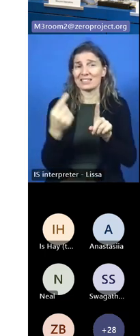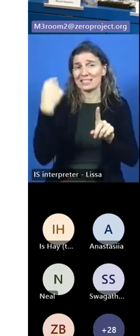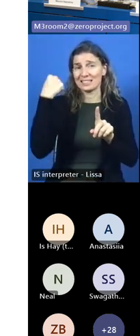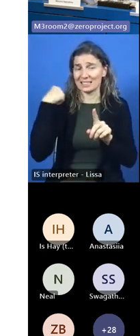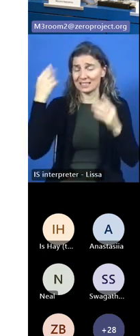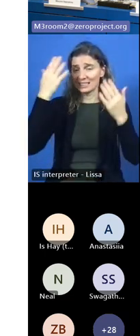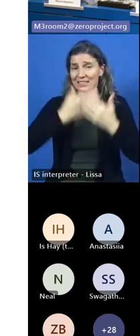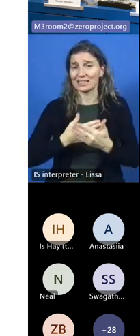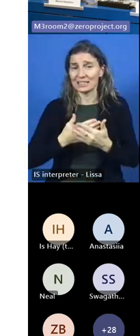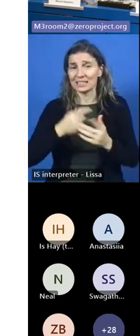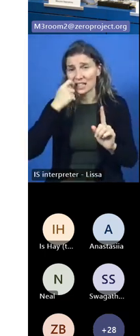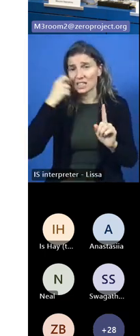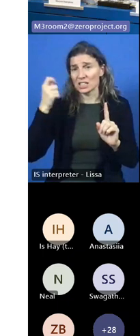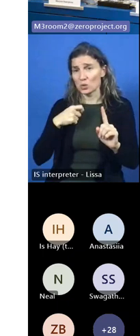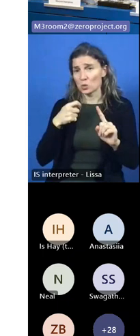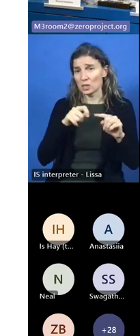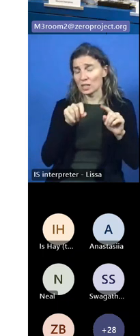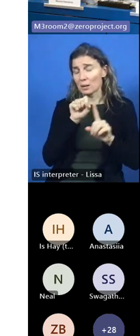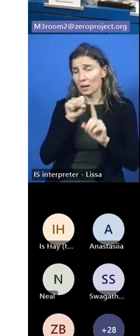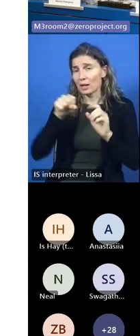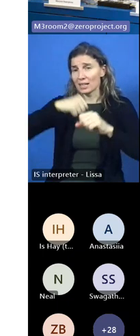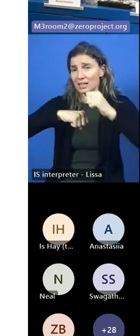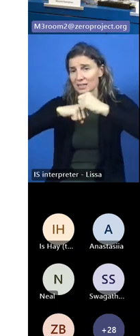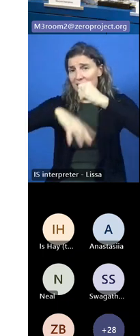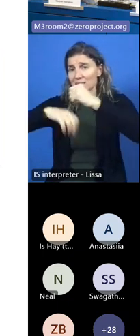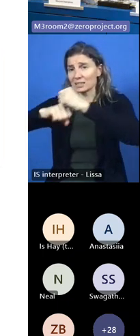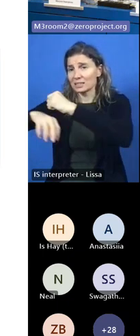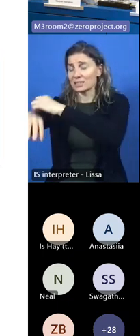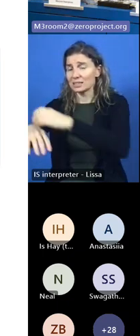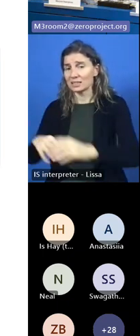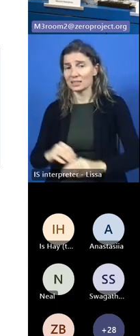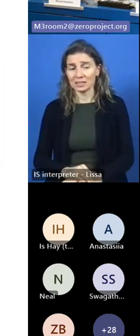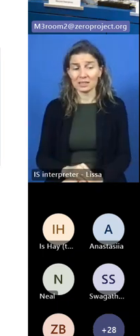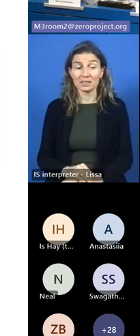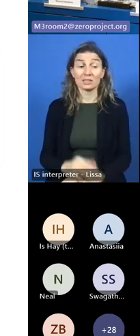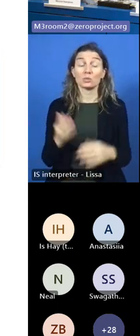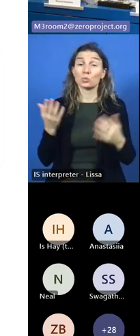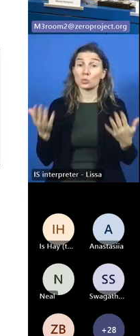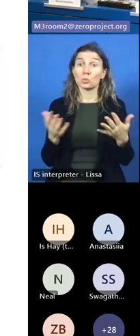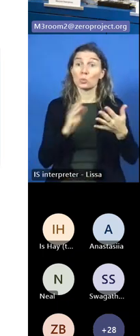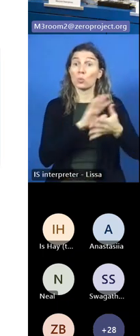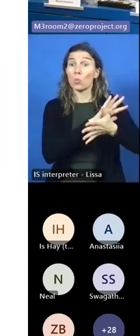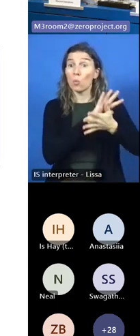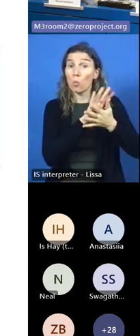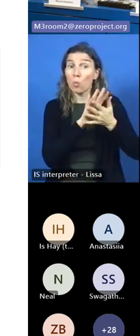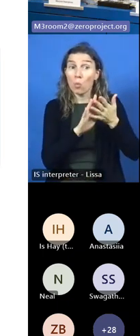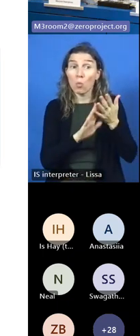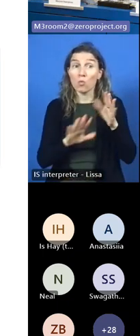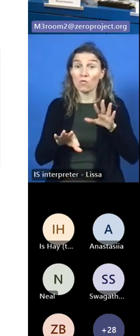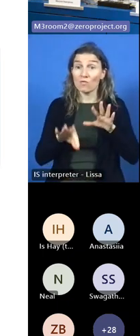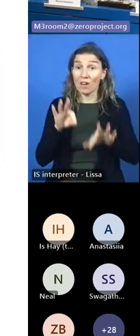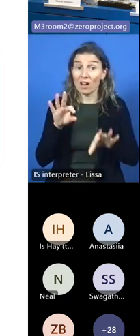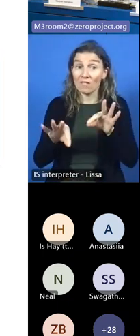Ukraine was under attack. All of these findings brought us to the development of the freelance